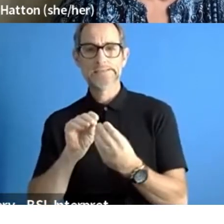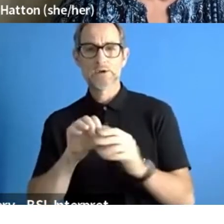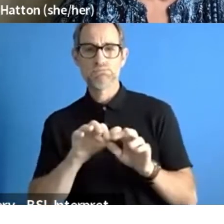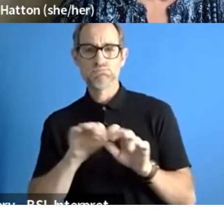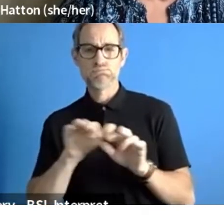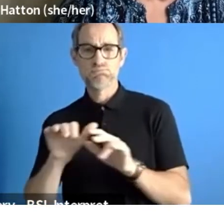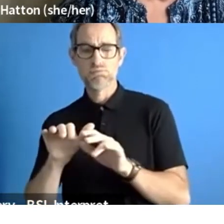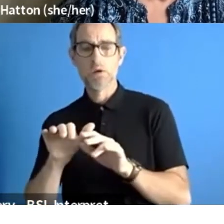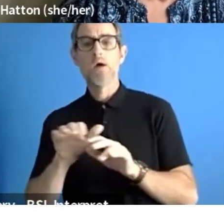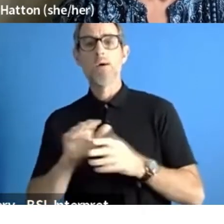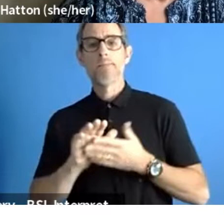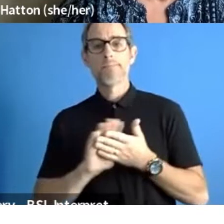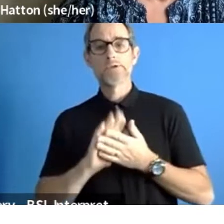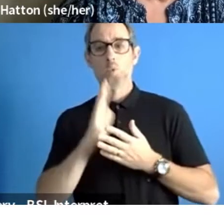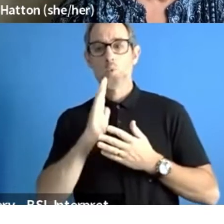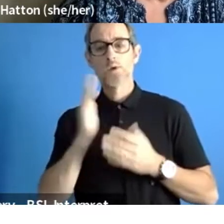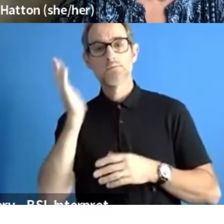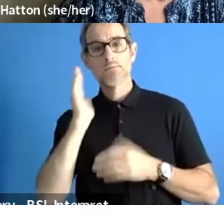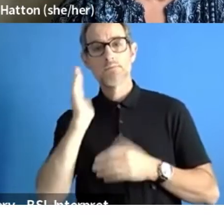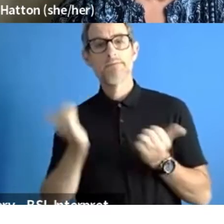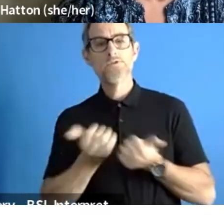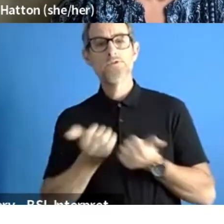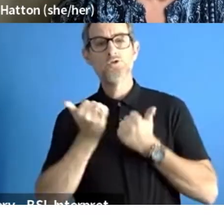You can come back to those